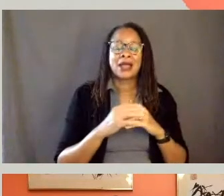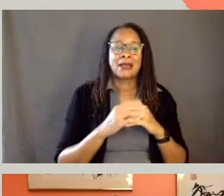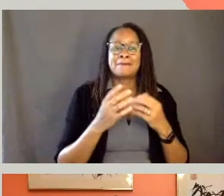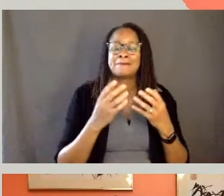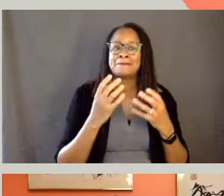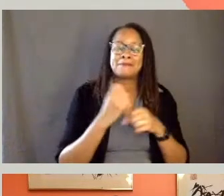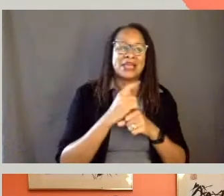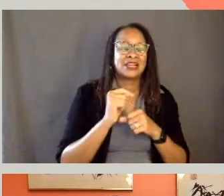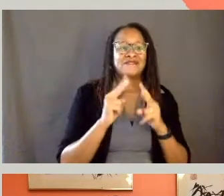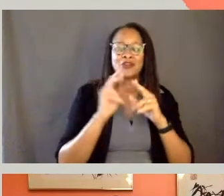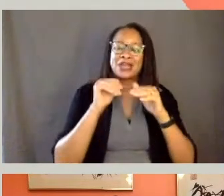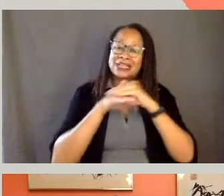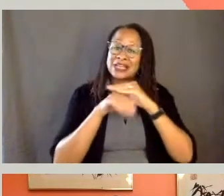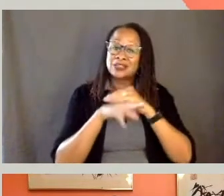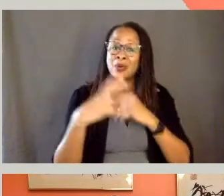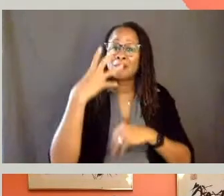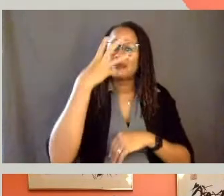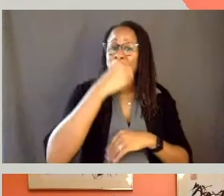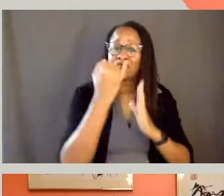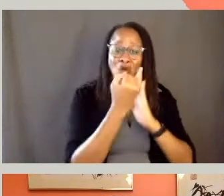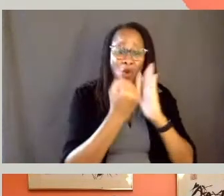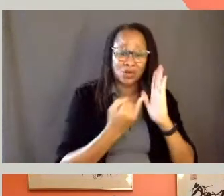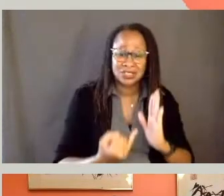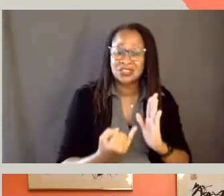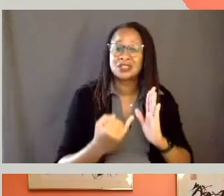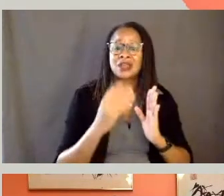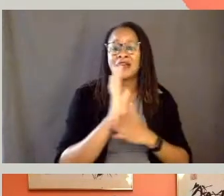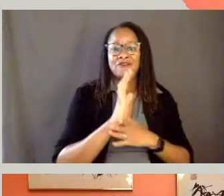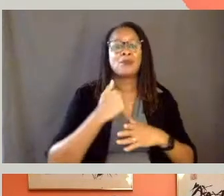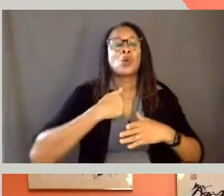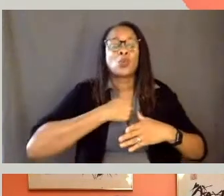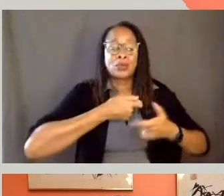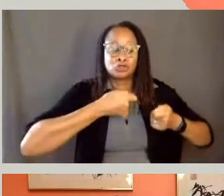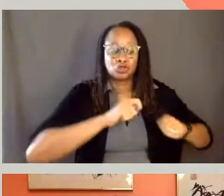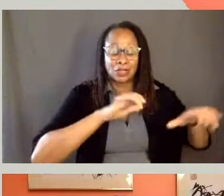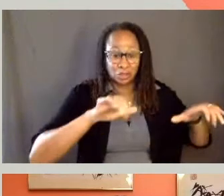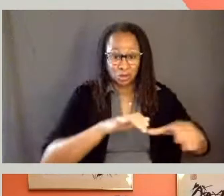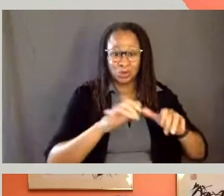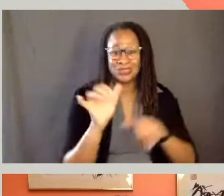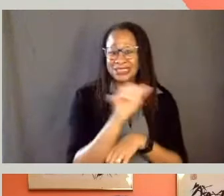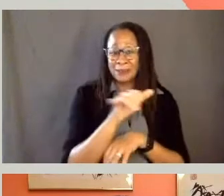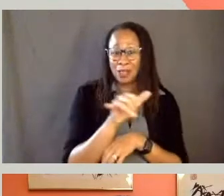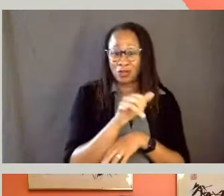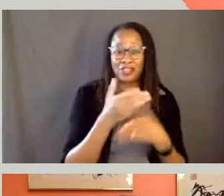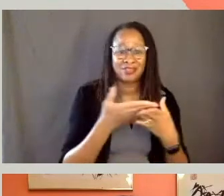anachronistic film that we originally attempted to make a similar thing but, you know, completely different subject.